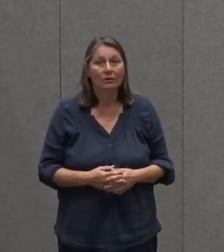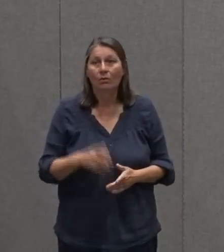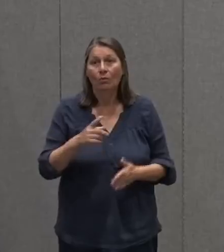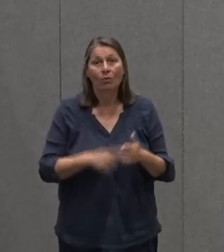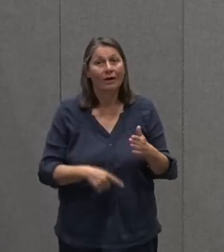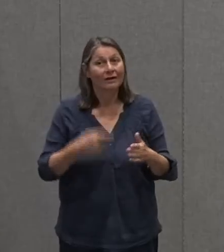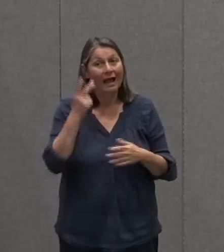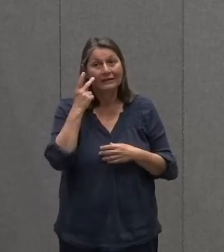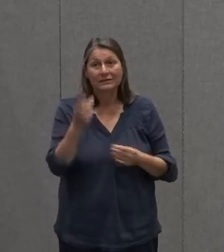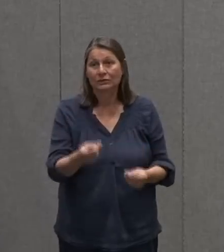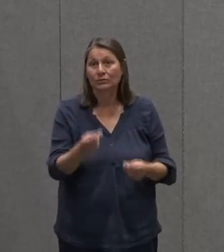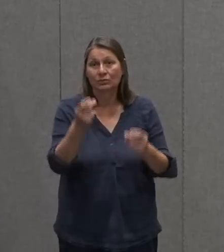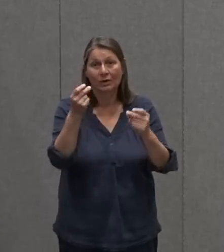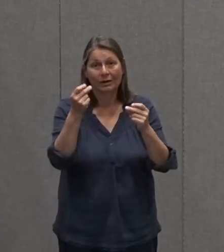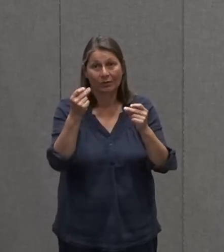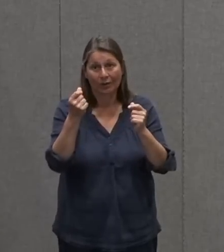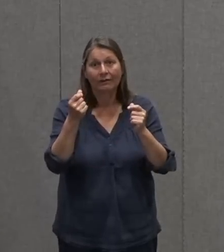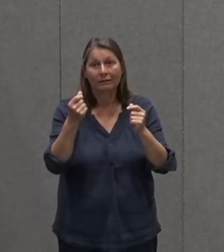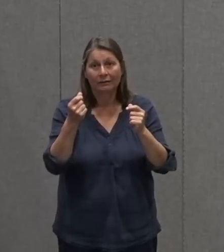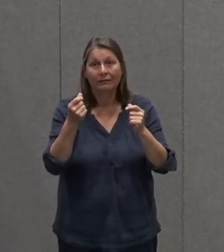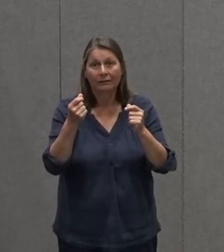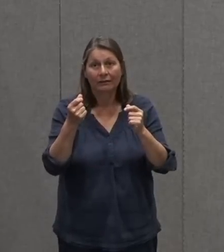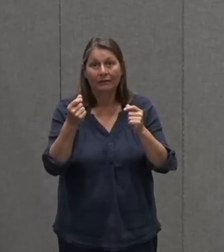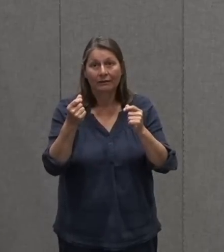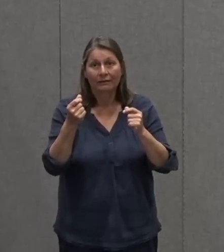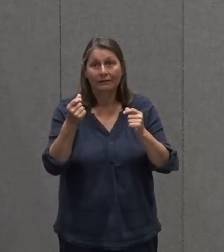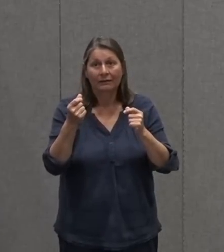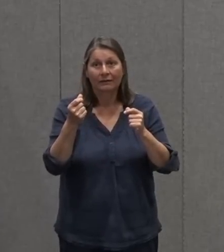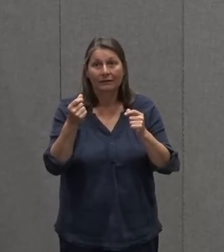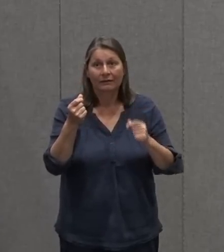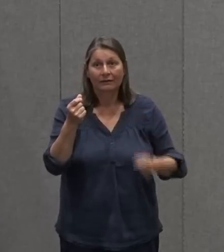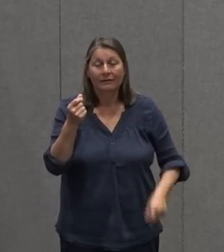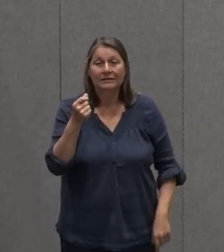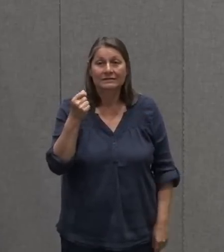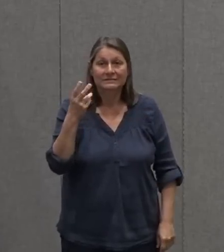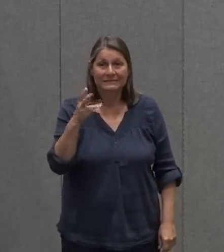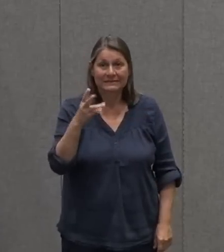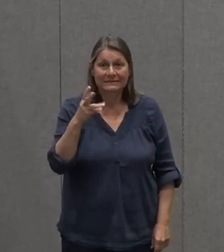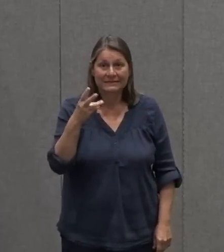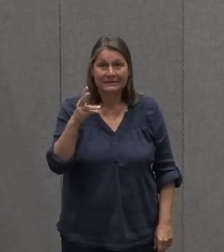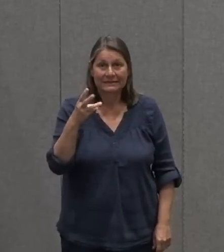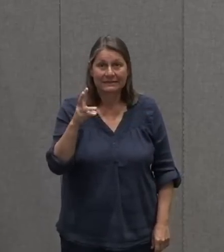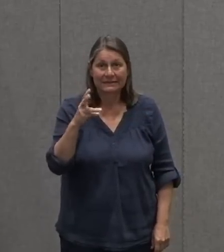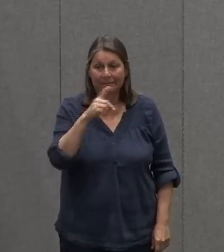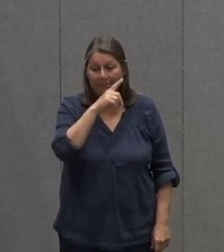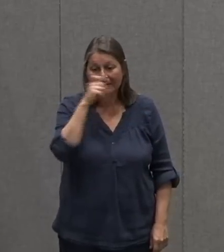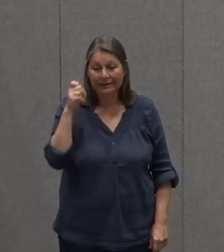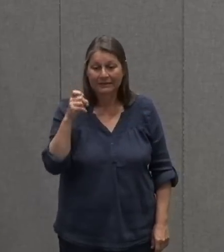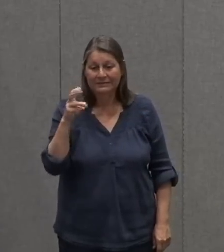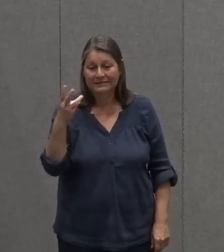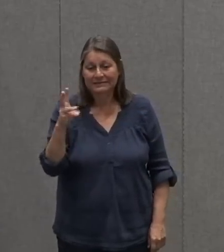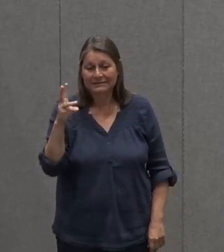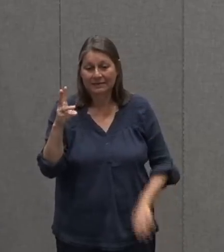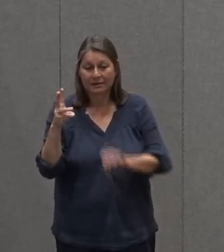because of the doing the number of the day is 16 cause all the rest are odd, this is the only even number.